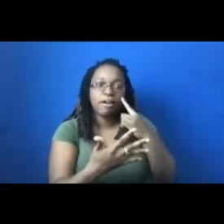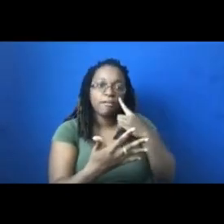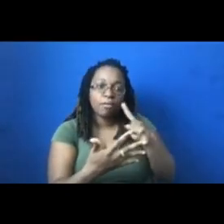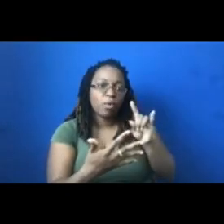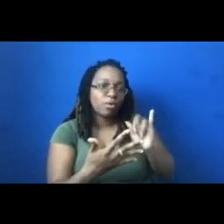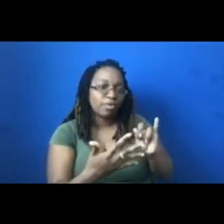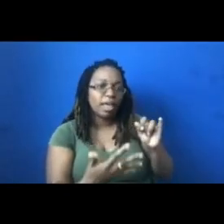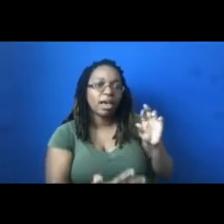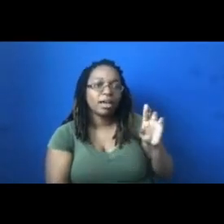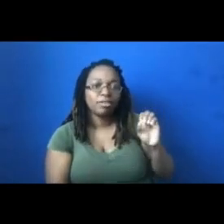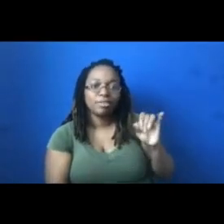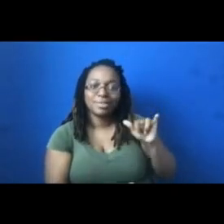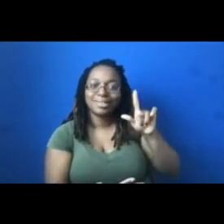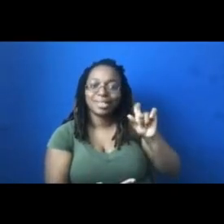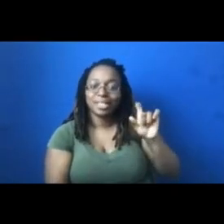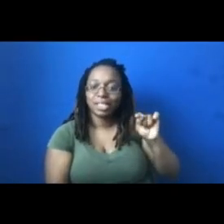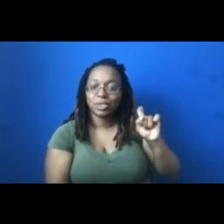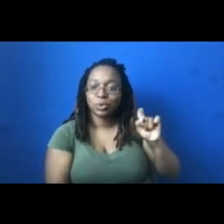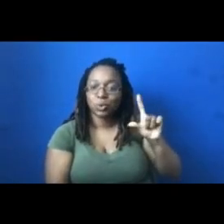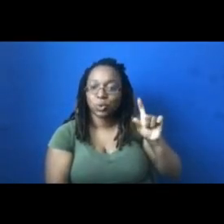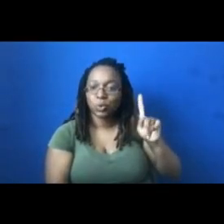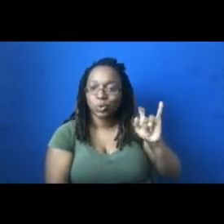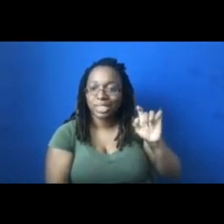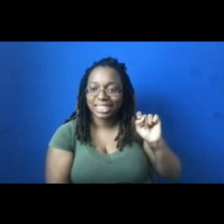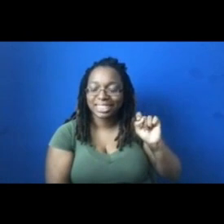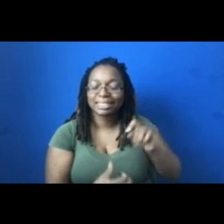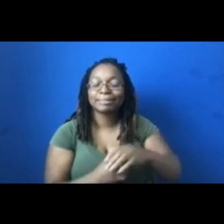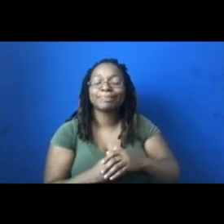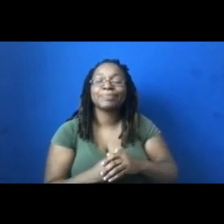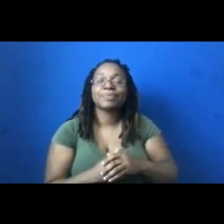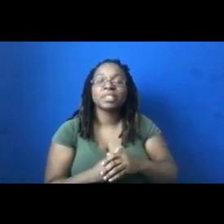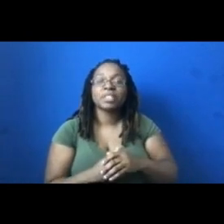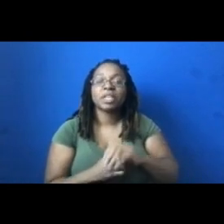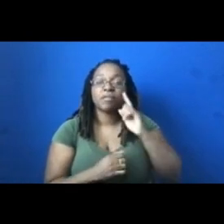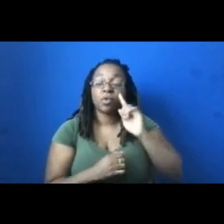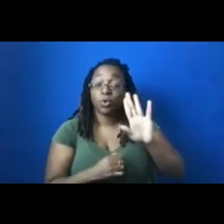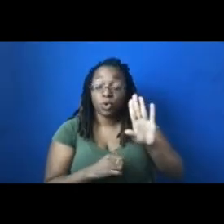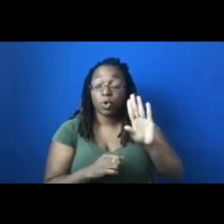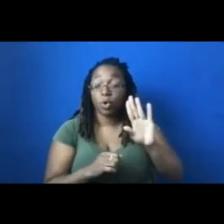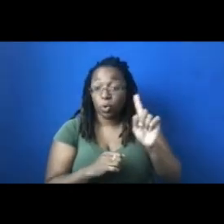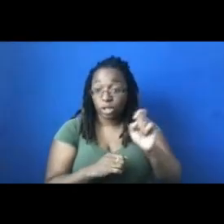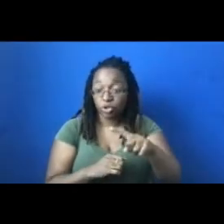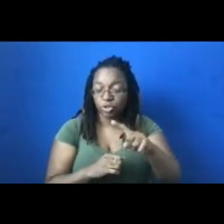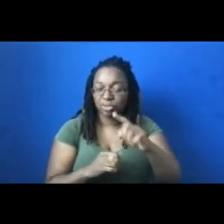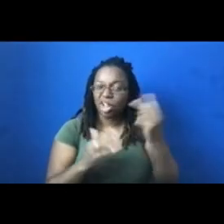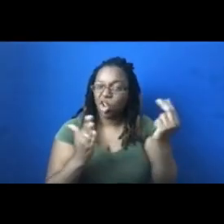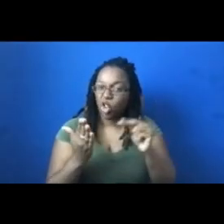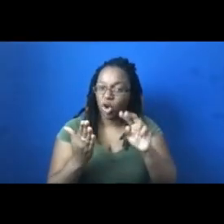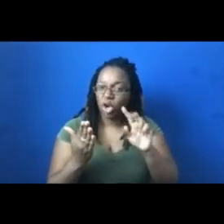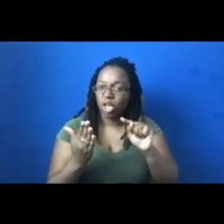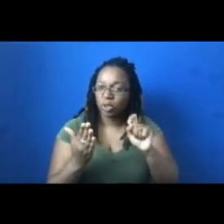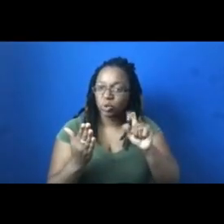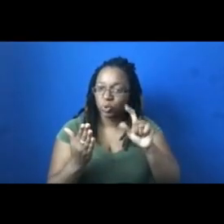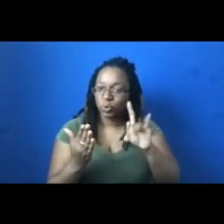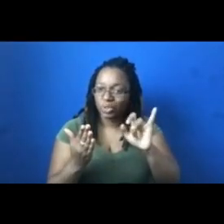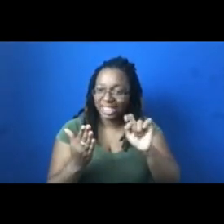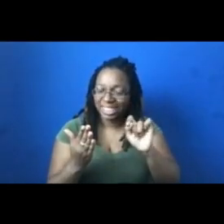think to answer the question, first go to the toolkit, look at those resources, but also attend the webinar that my colleague